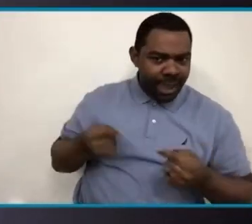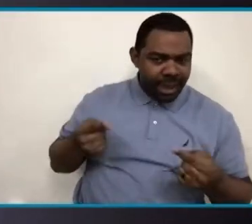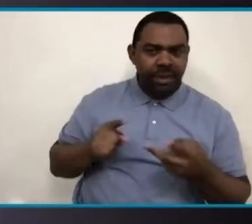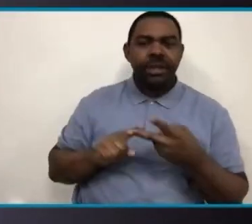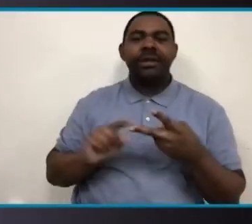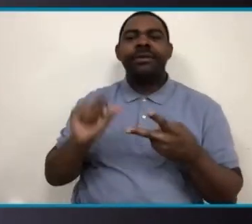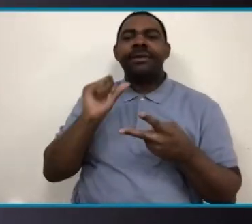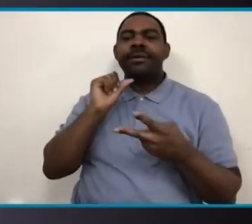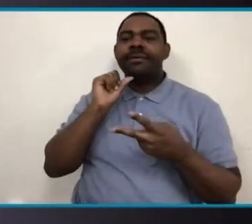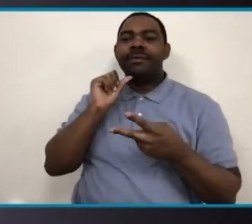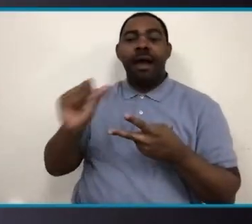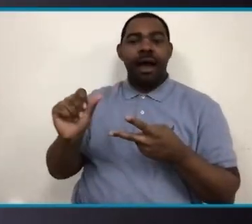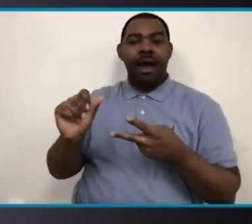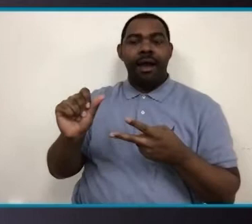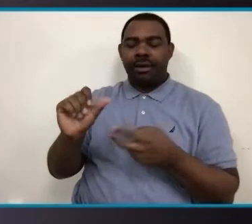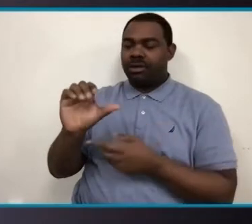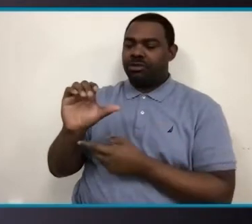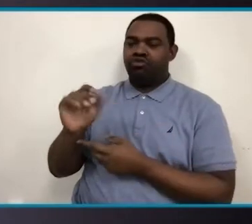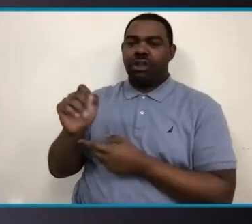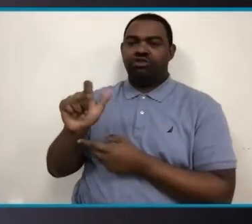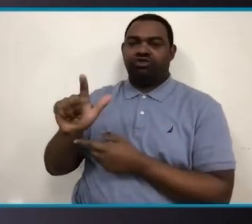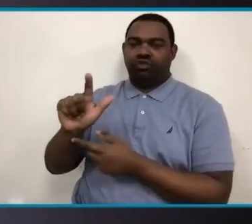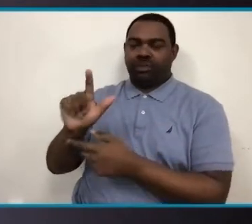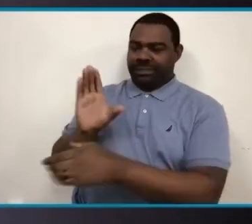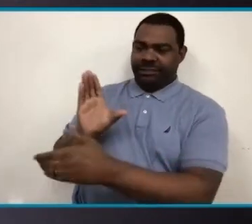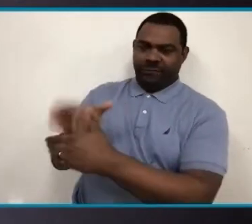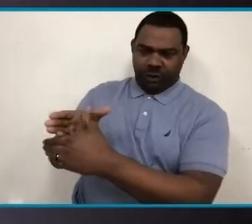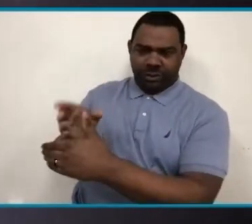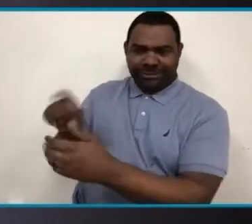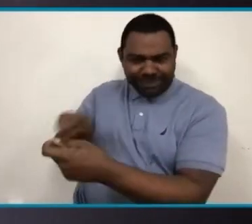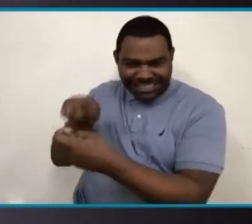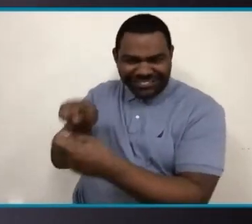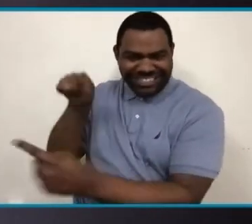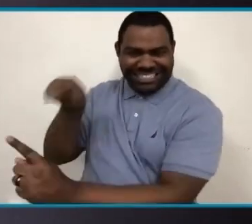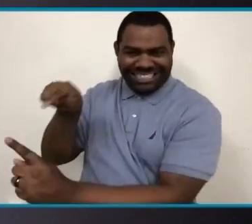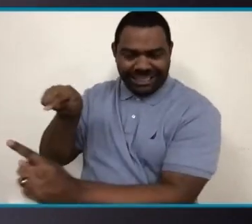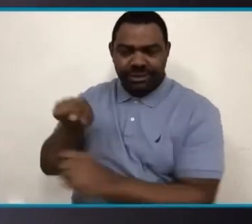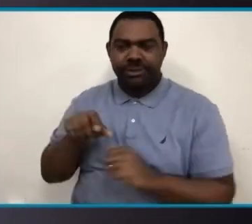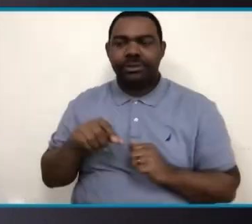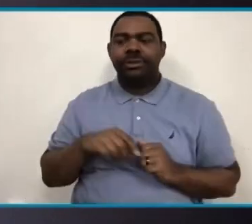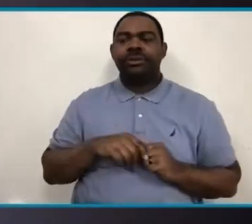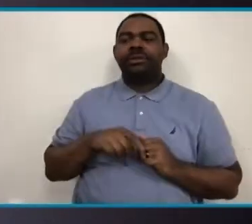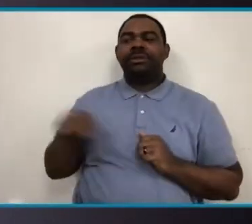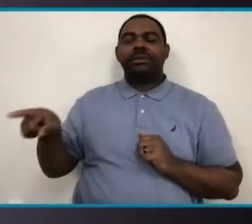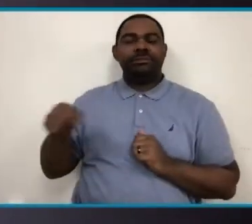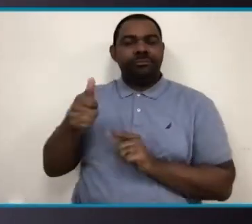And Dr. Bravata who's also a general internist and an investigator in the area of vascular